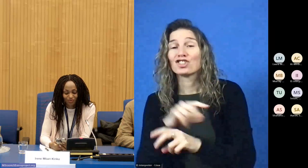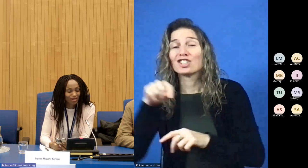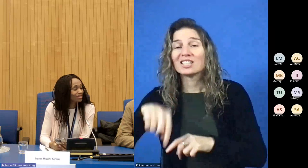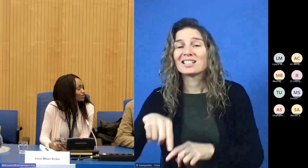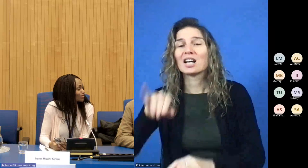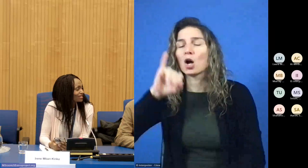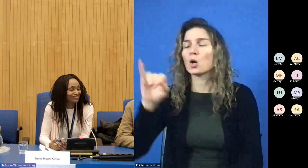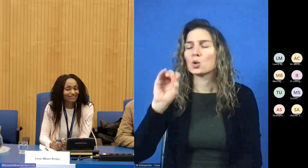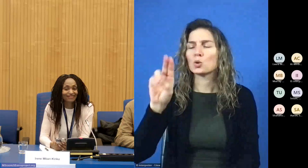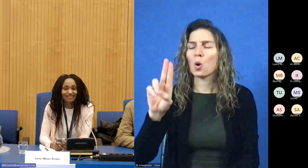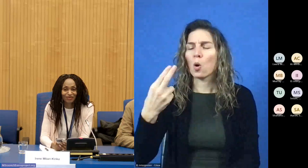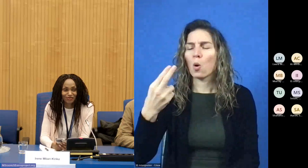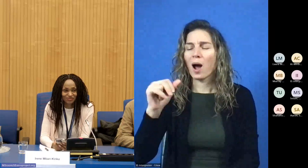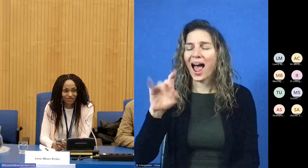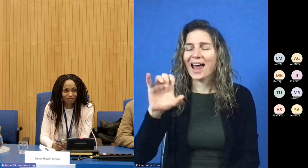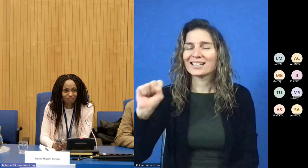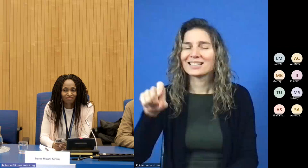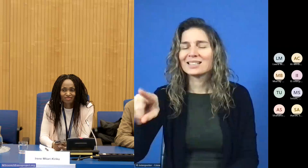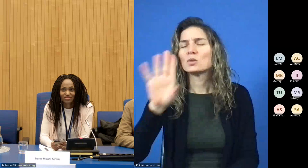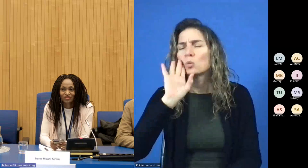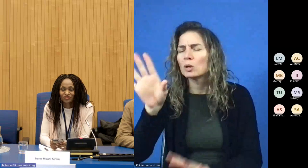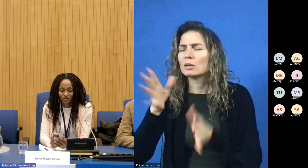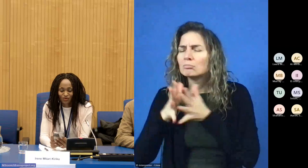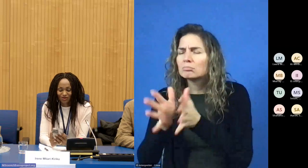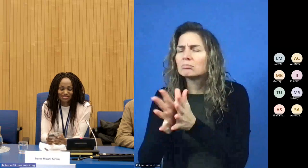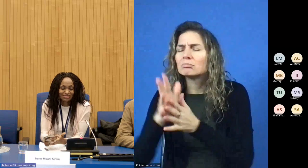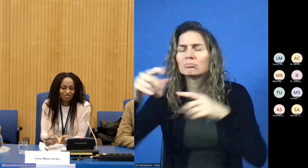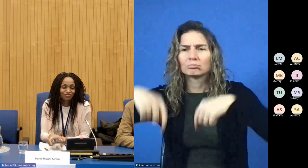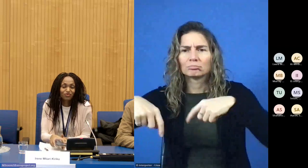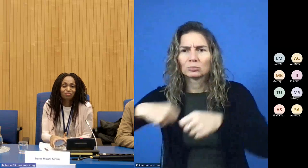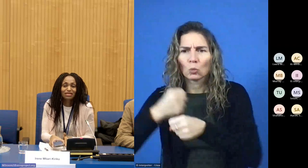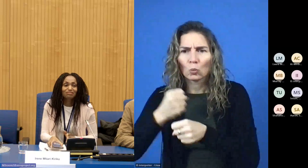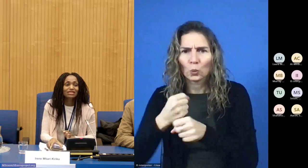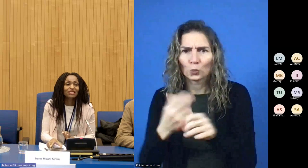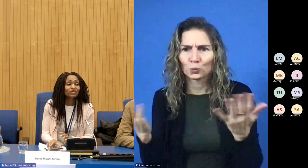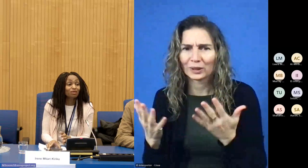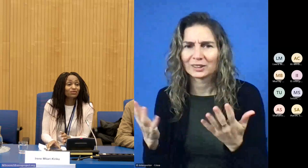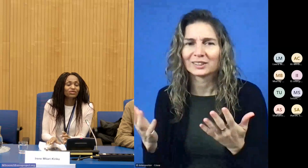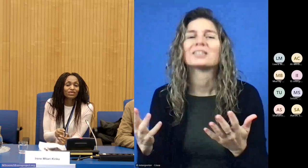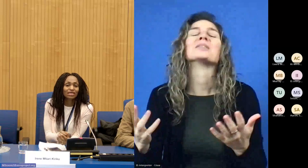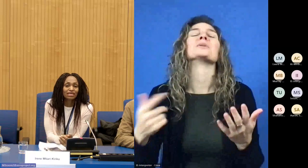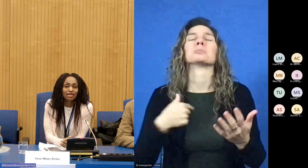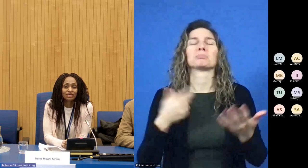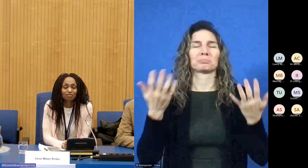of the work they are doing here in Austria. As I said before, my name is Irene Mbari-Kirika,